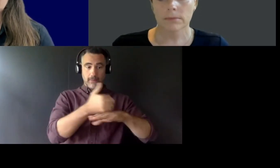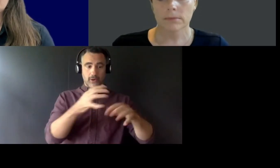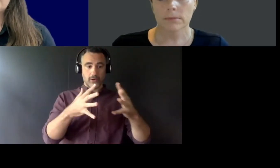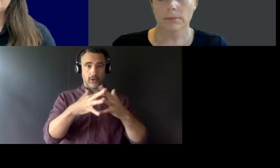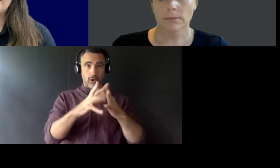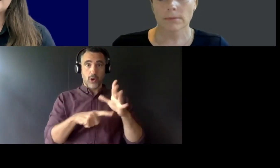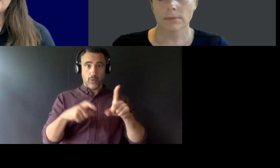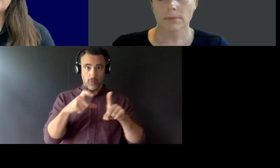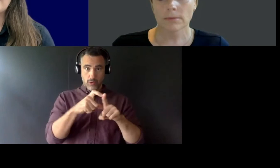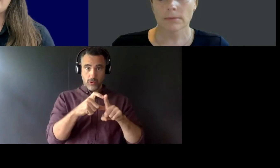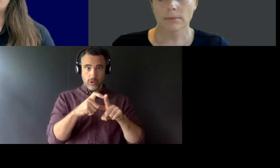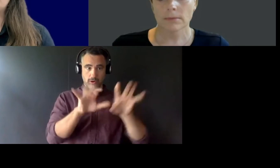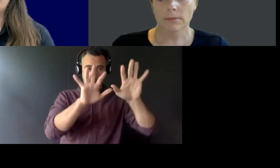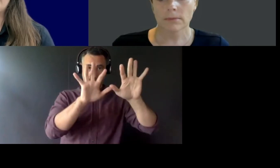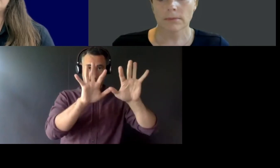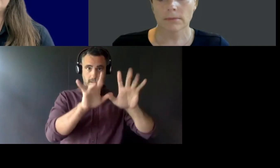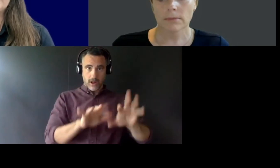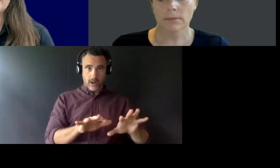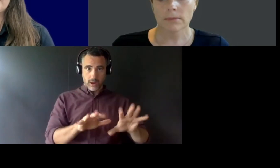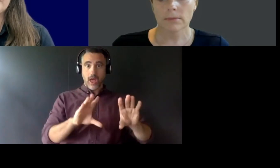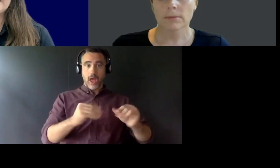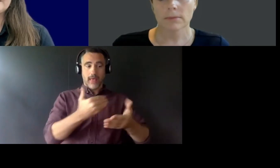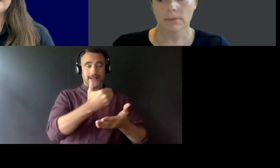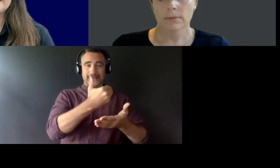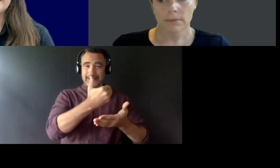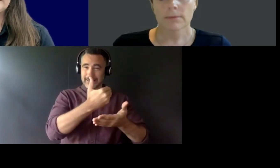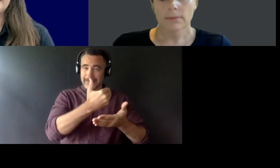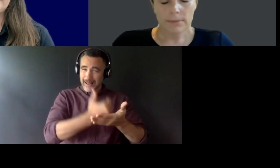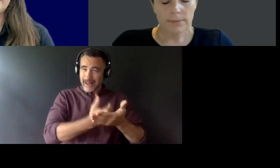You need to be aware that you may lose some of the accessibility features.